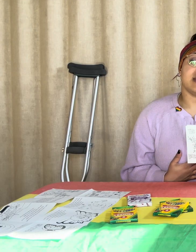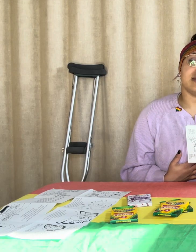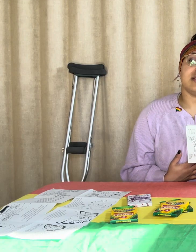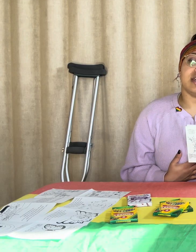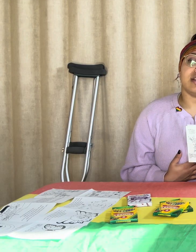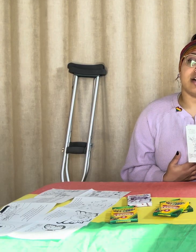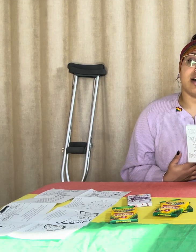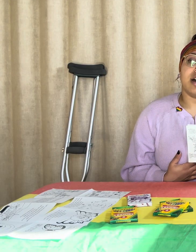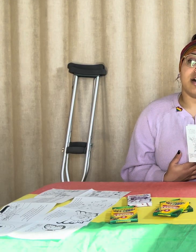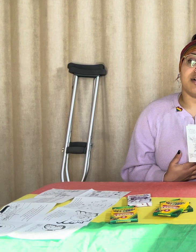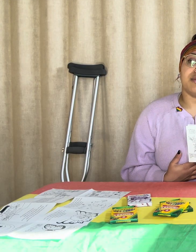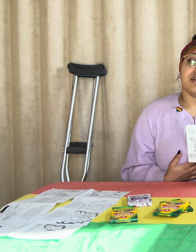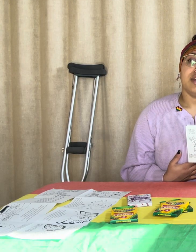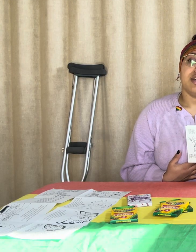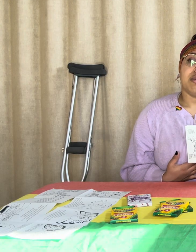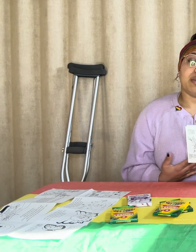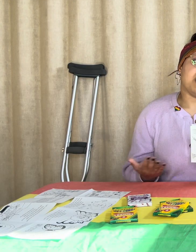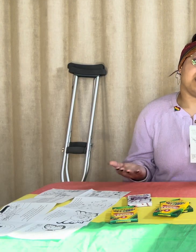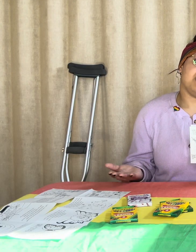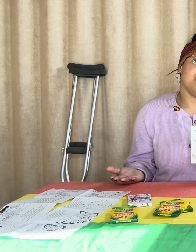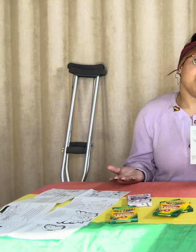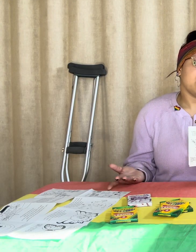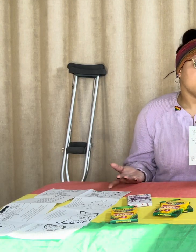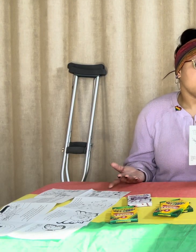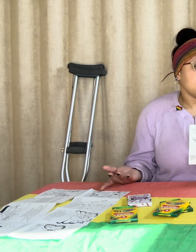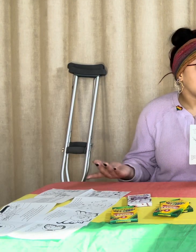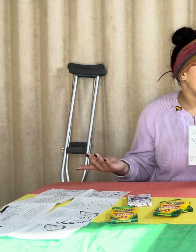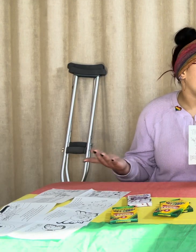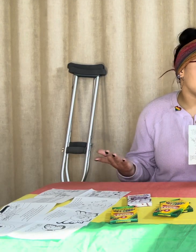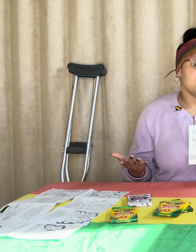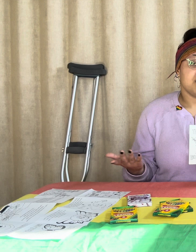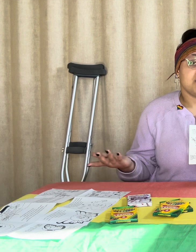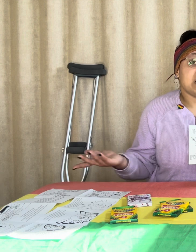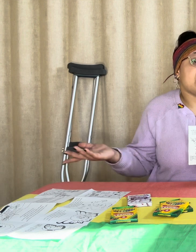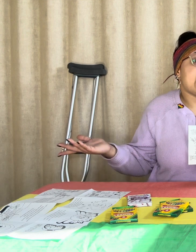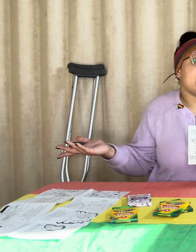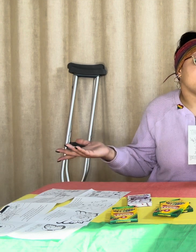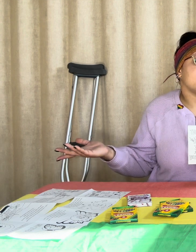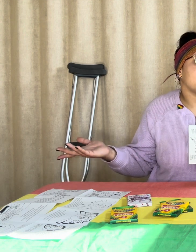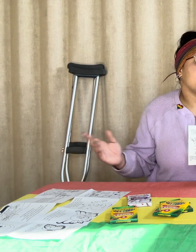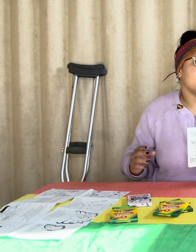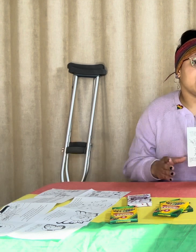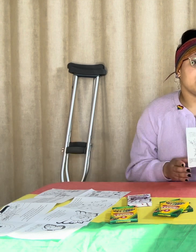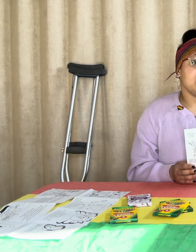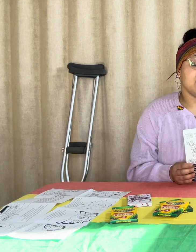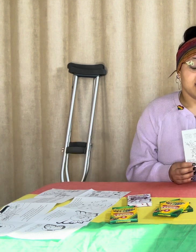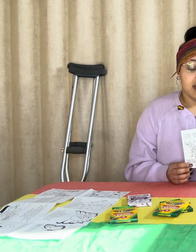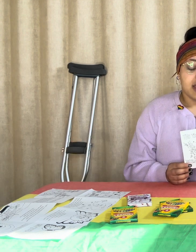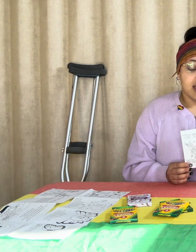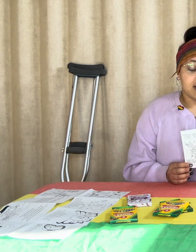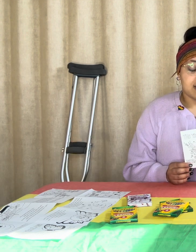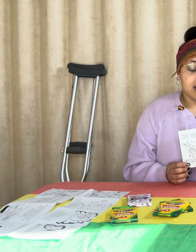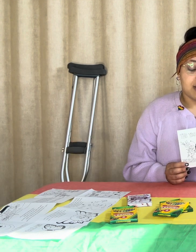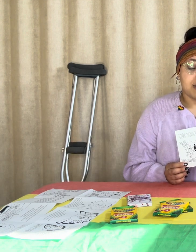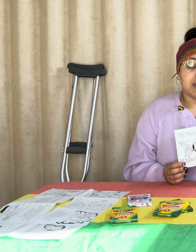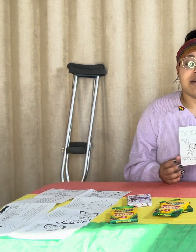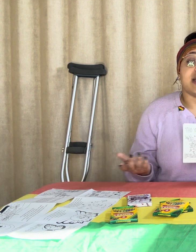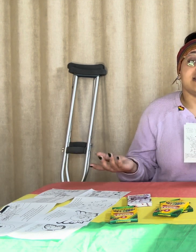I didn't see a lot of books with kids and even adults that looked like me. And so, whenever I did,